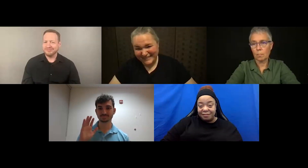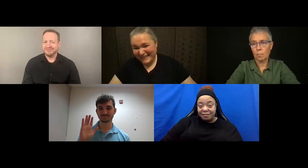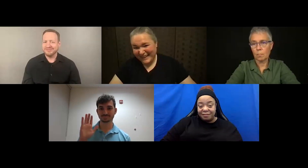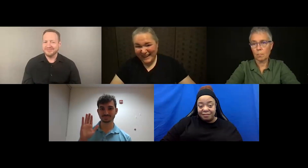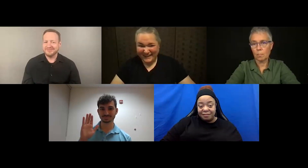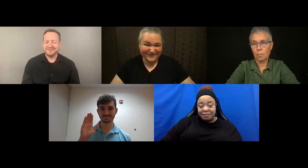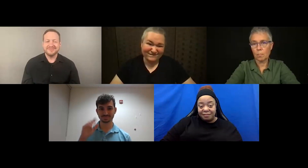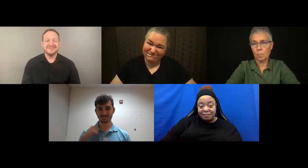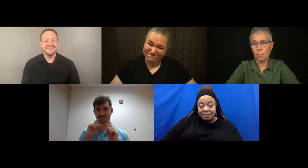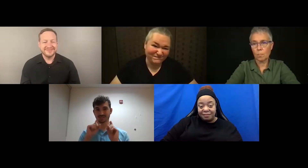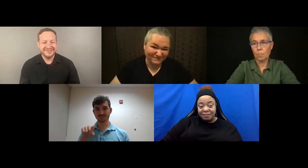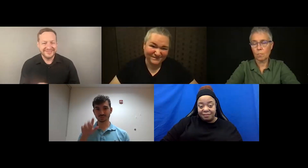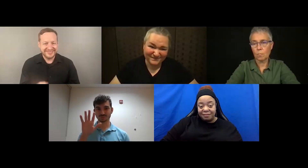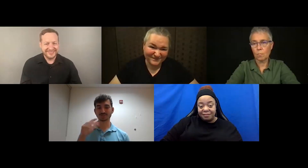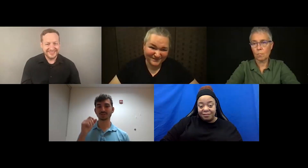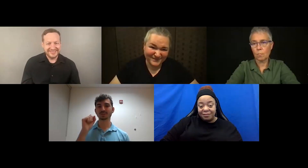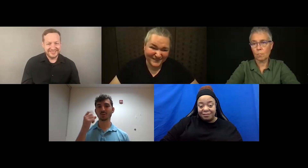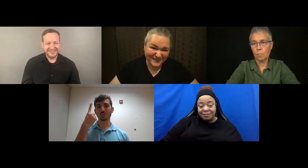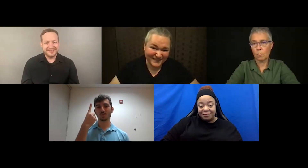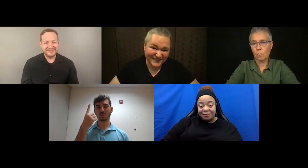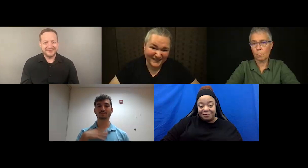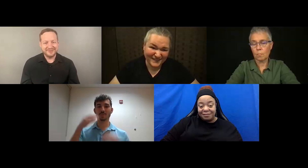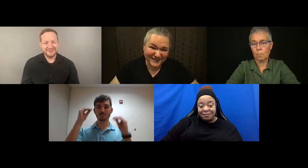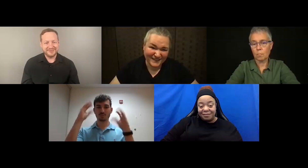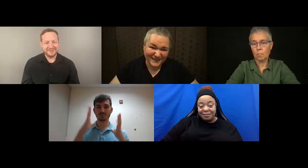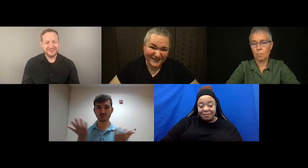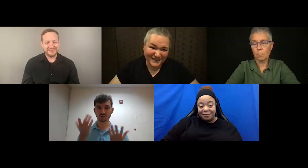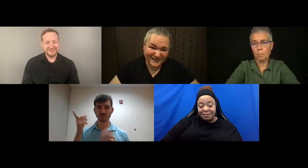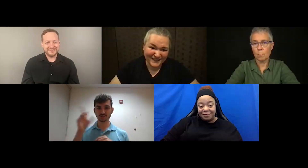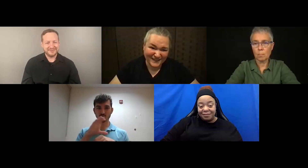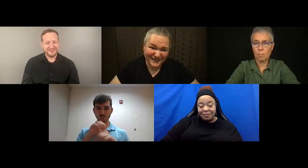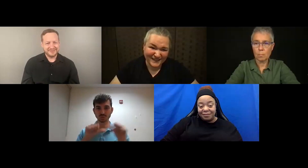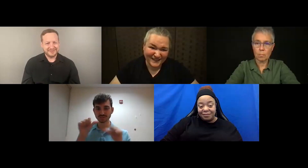Yoel: To answer your question, one of my professors here